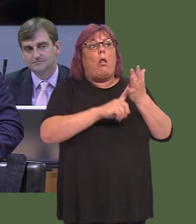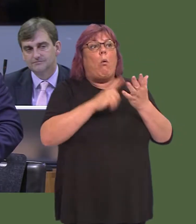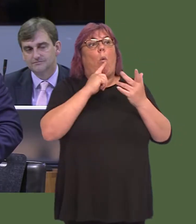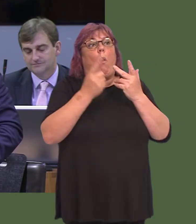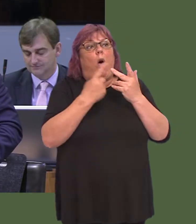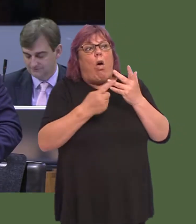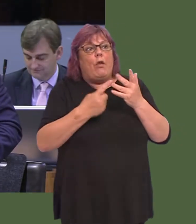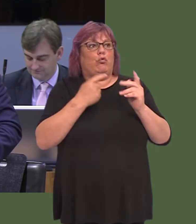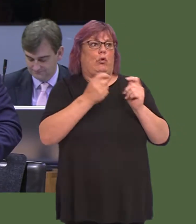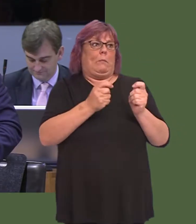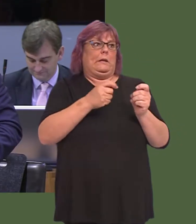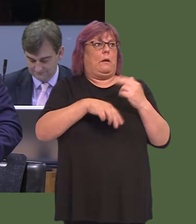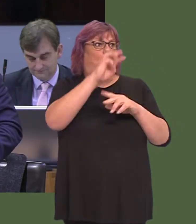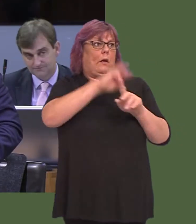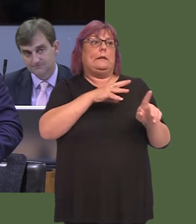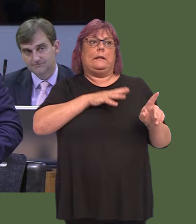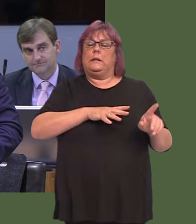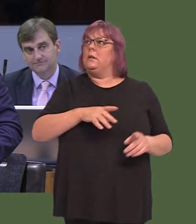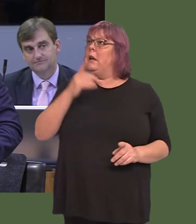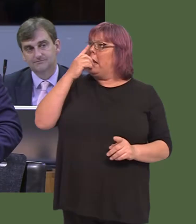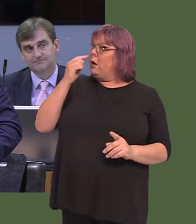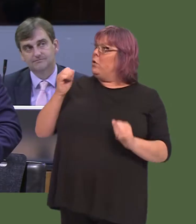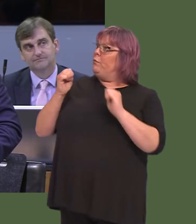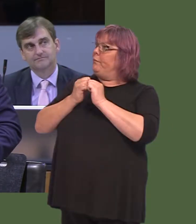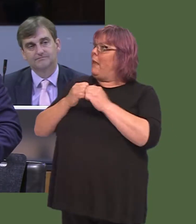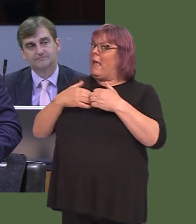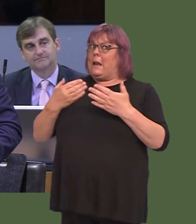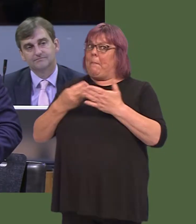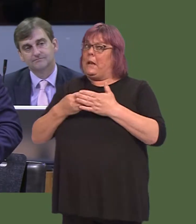Now, will you commit today to making sure that any money that is made available to the